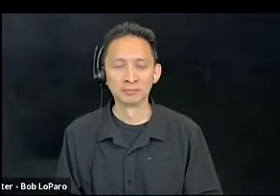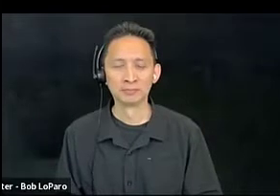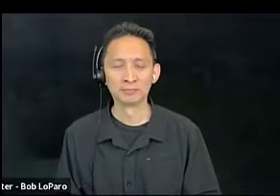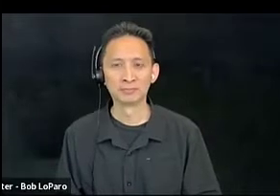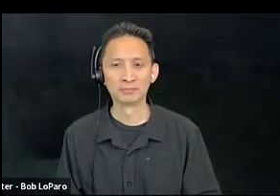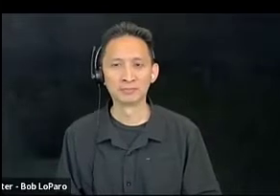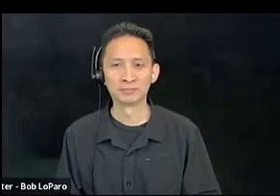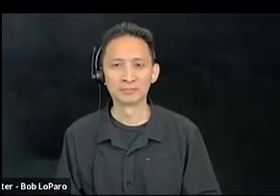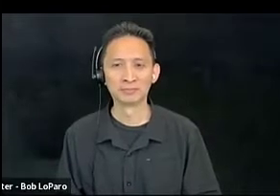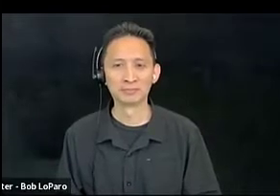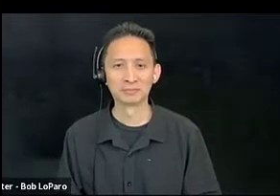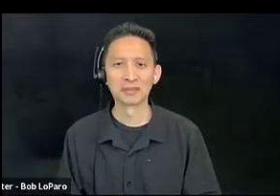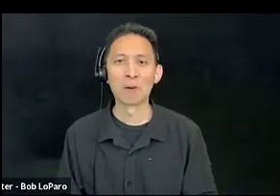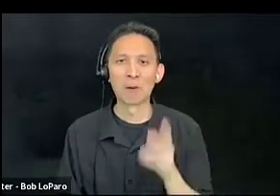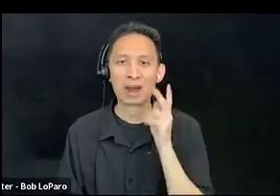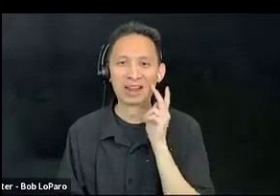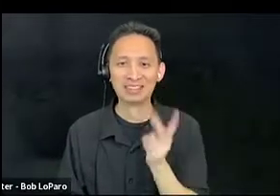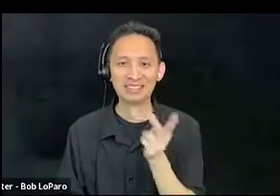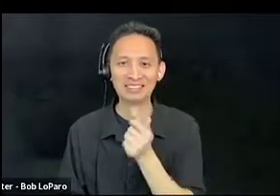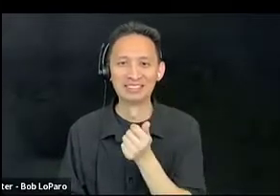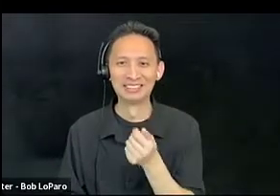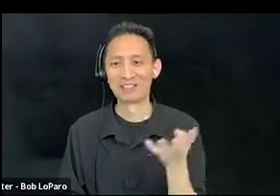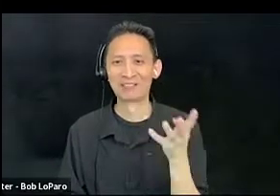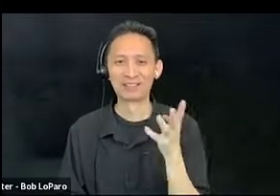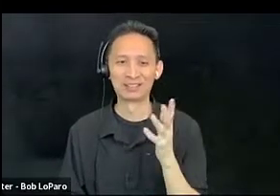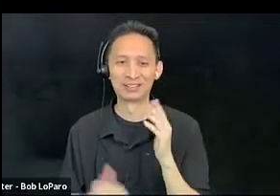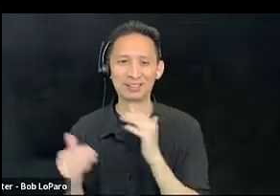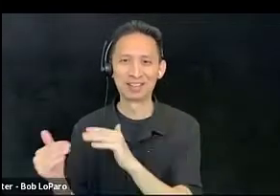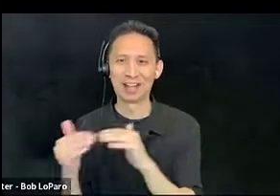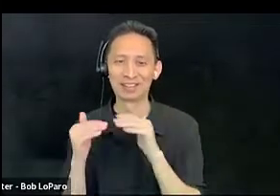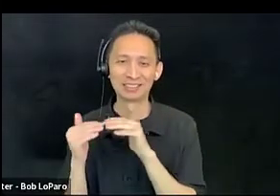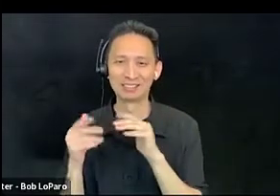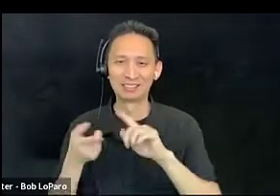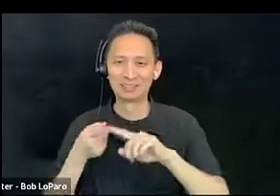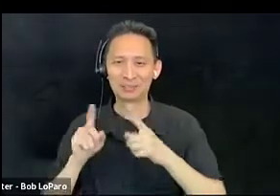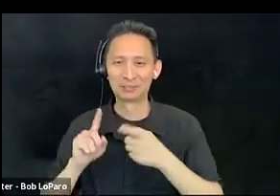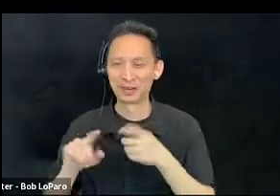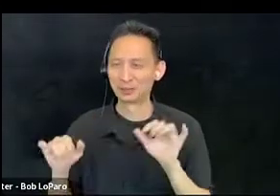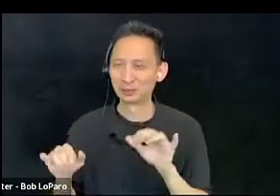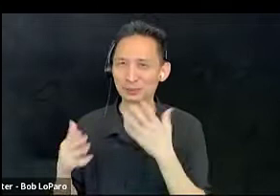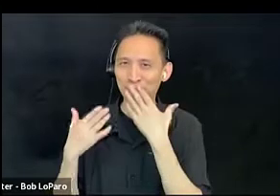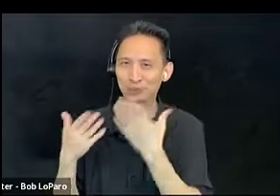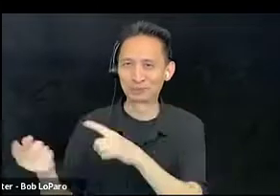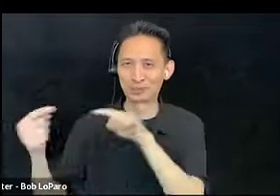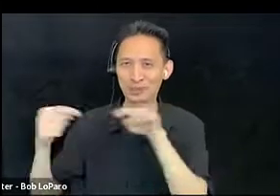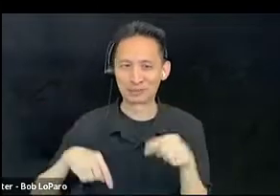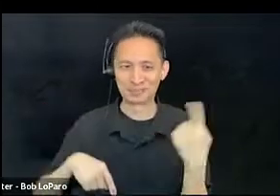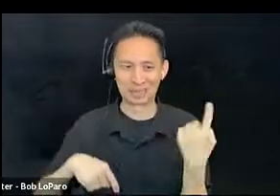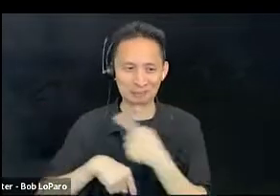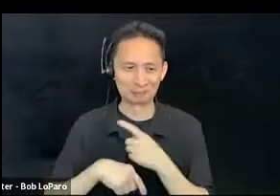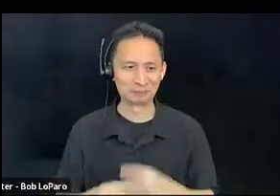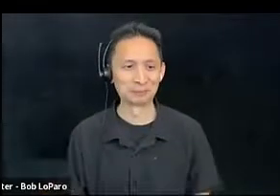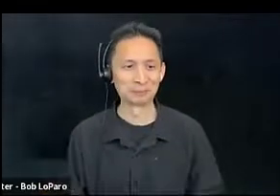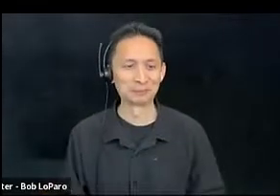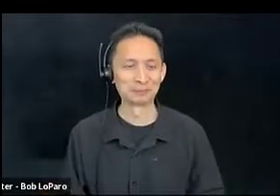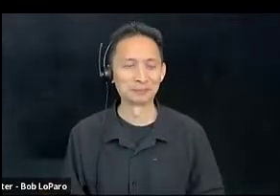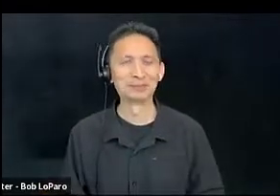I'm seeing several colleagues and friends in the chat box. Glad that you could be here. Okay. So, I'm just gonna get right into it.